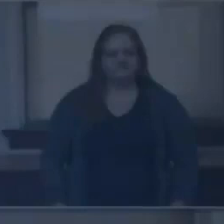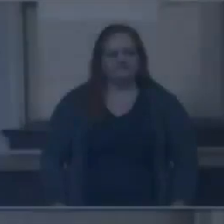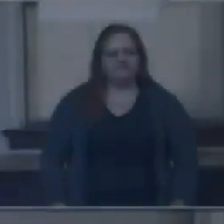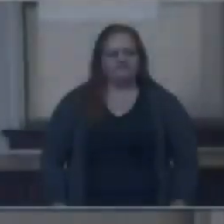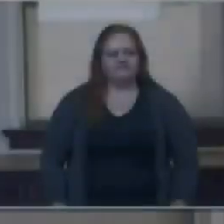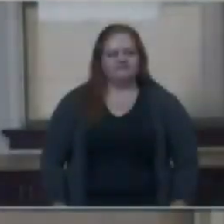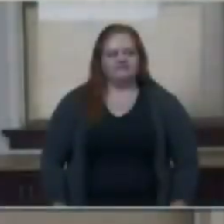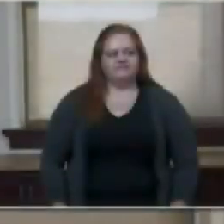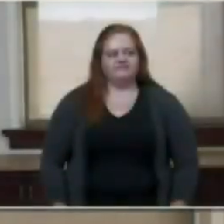mm